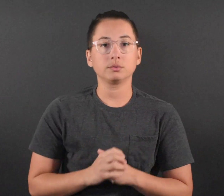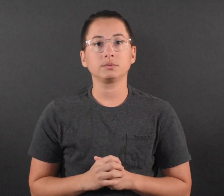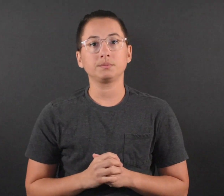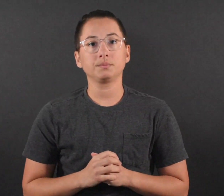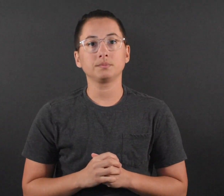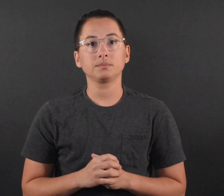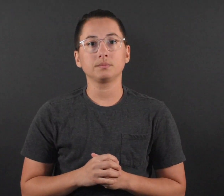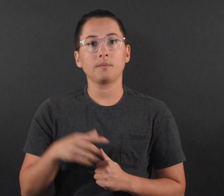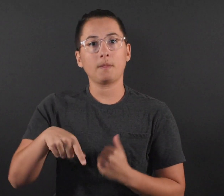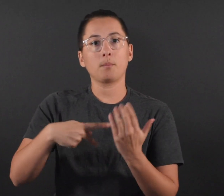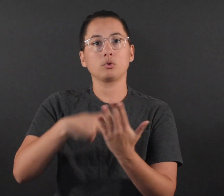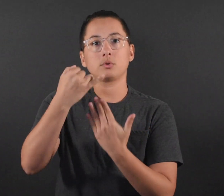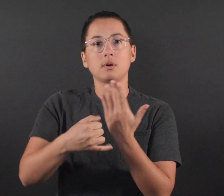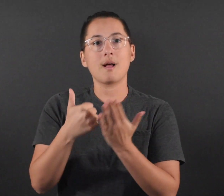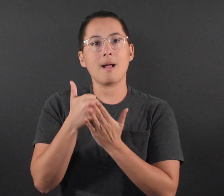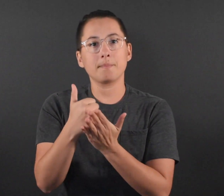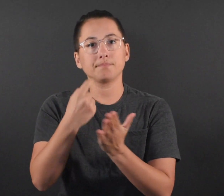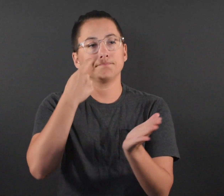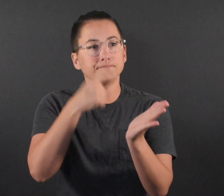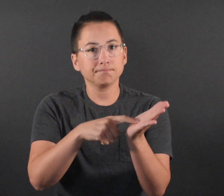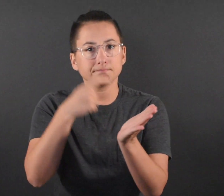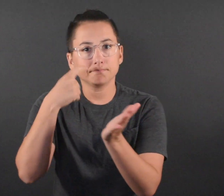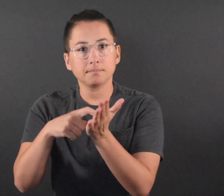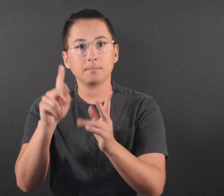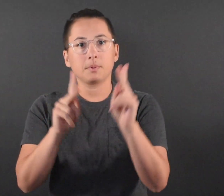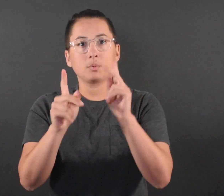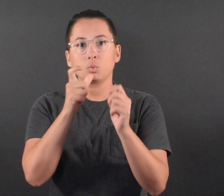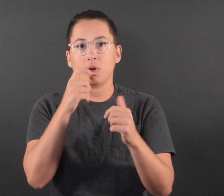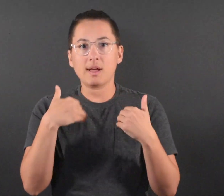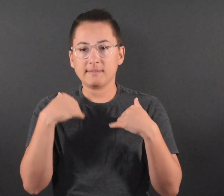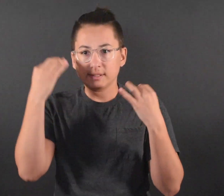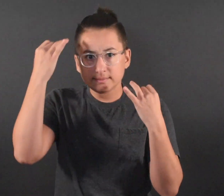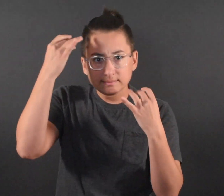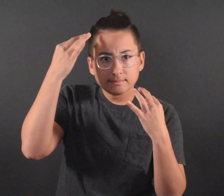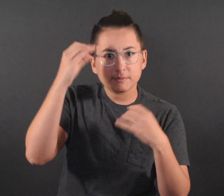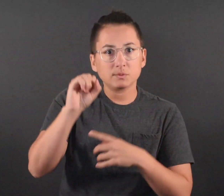This initiative helps identify people with thoughts of suicide and connects